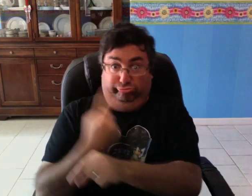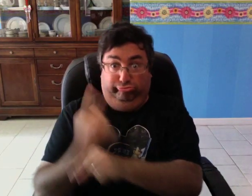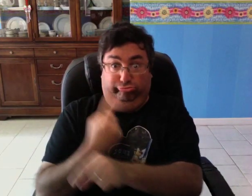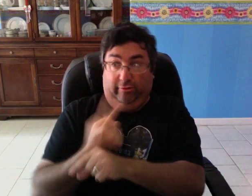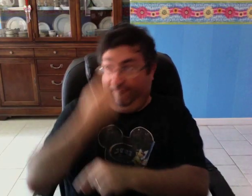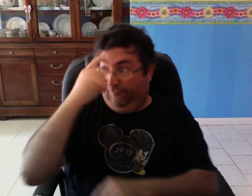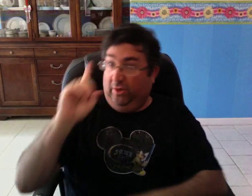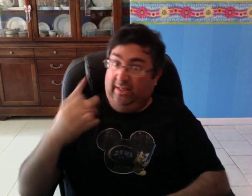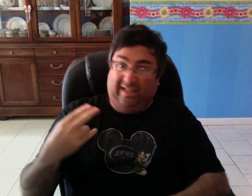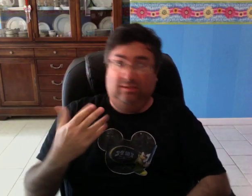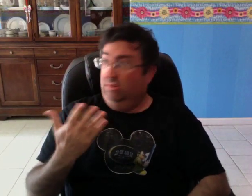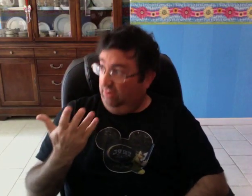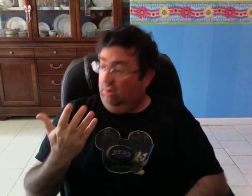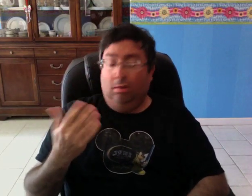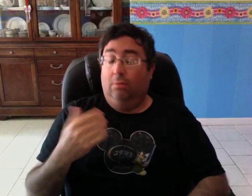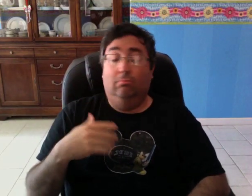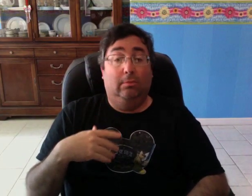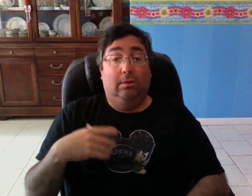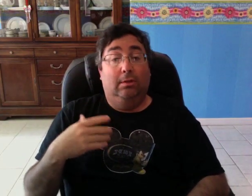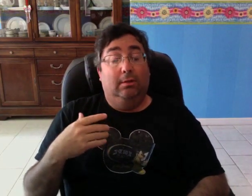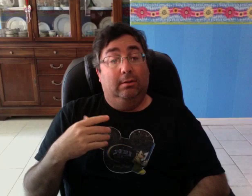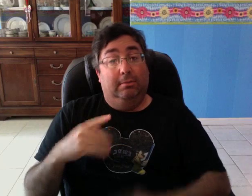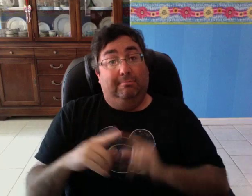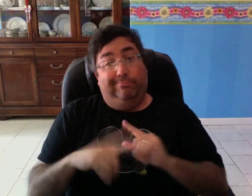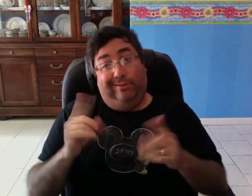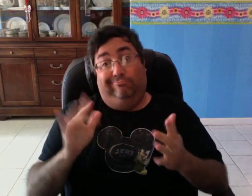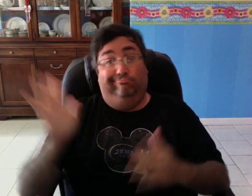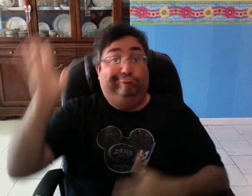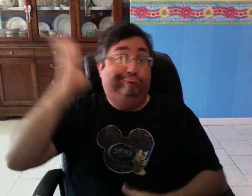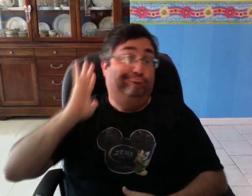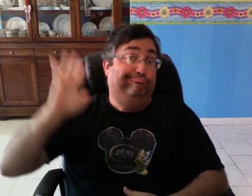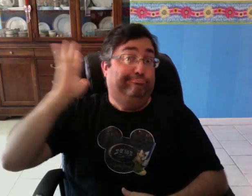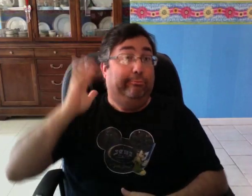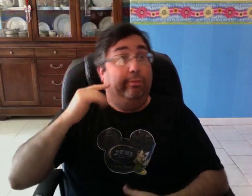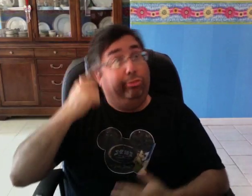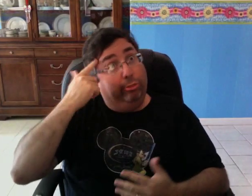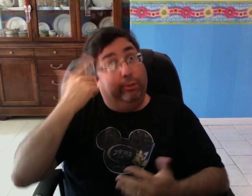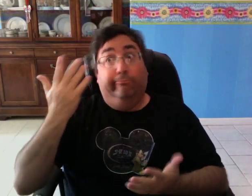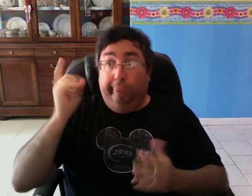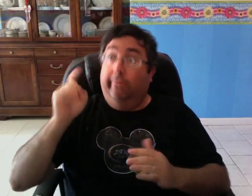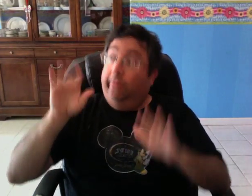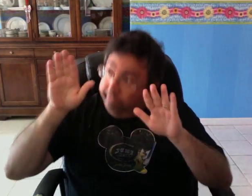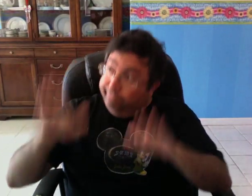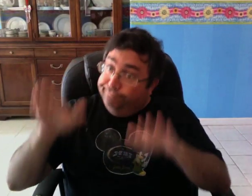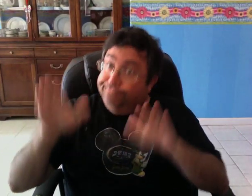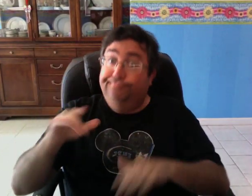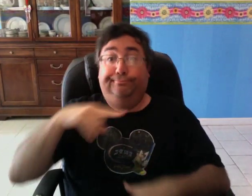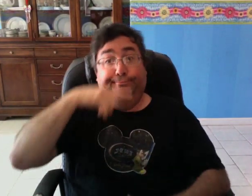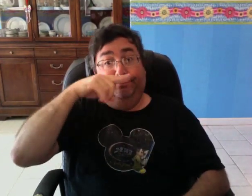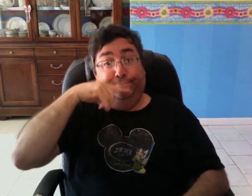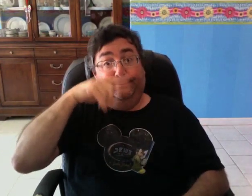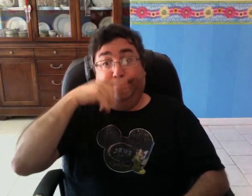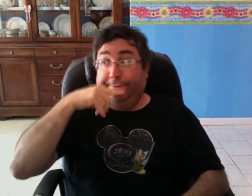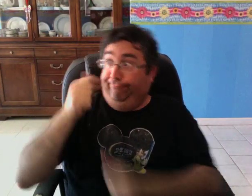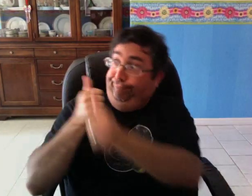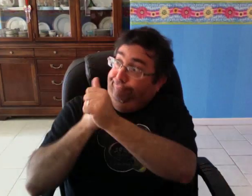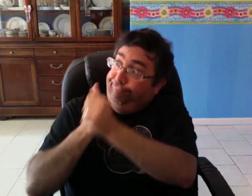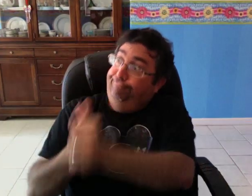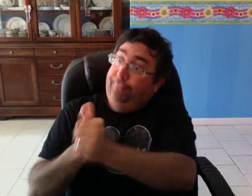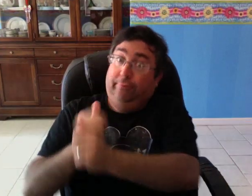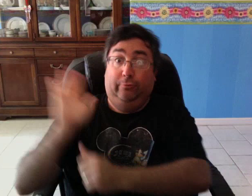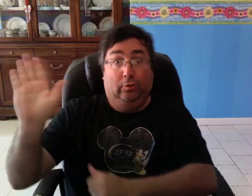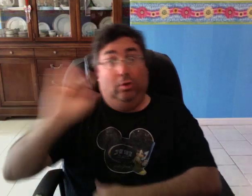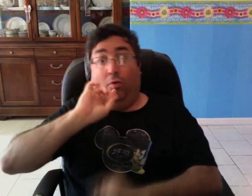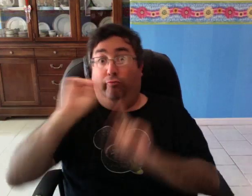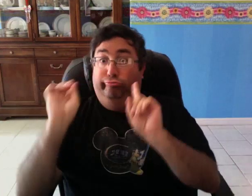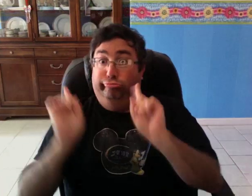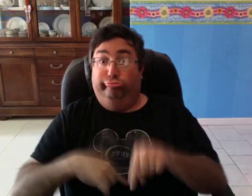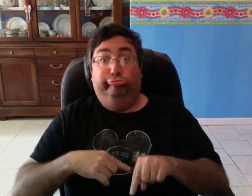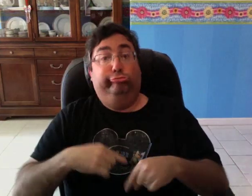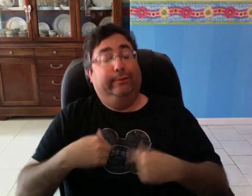But back then, I thought I had to follow what Hearing people said.